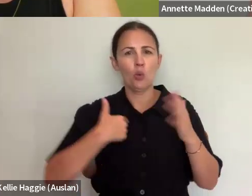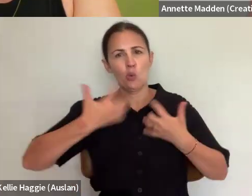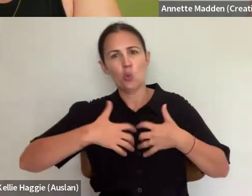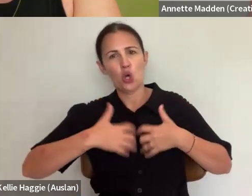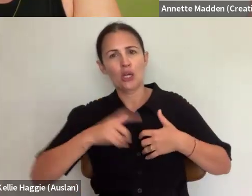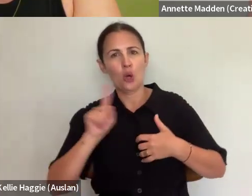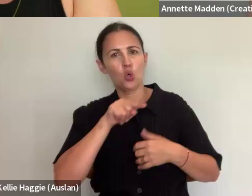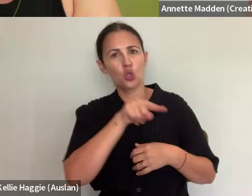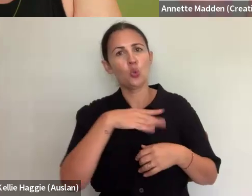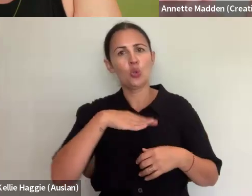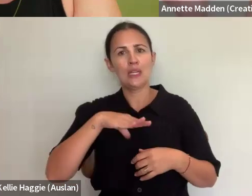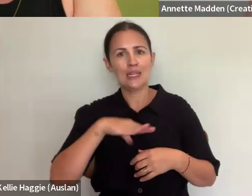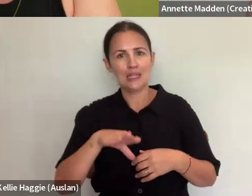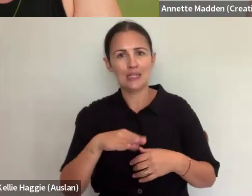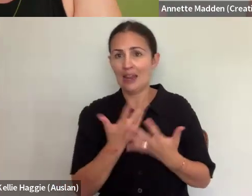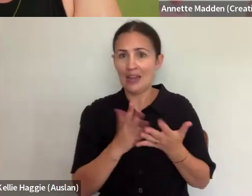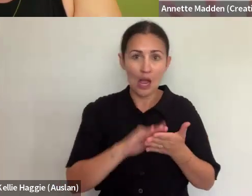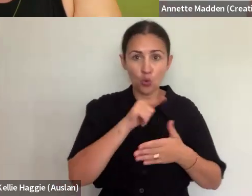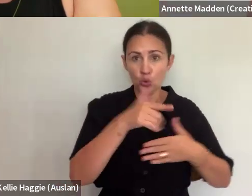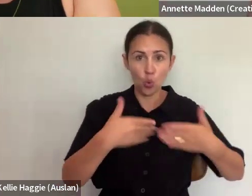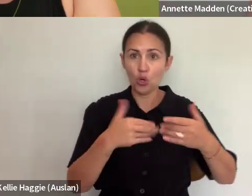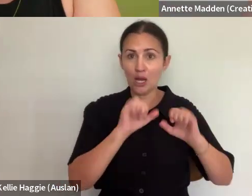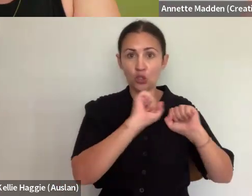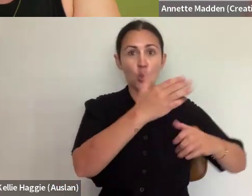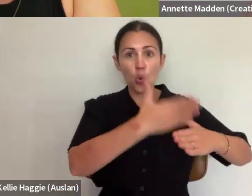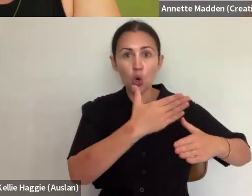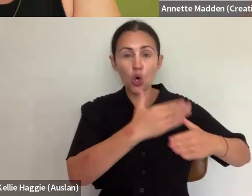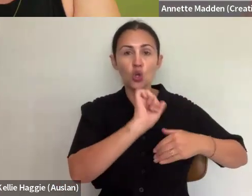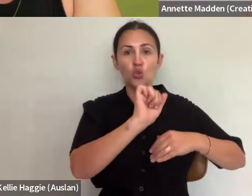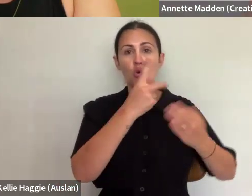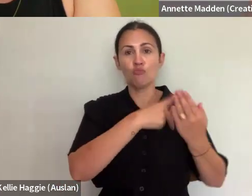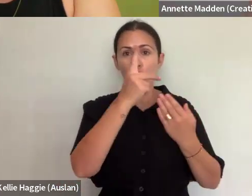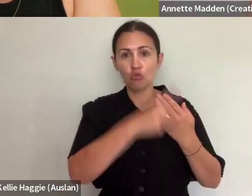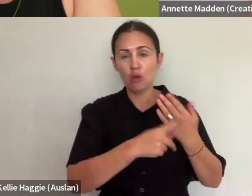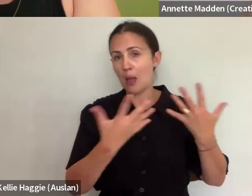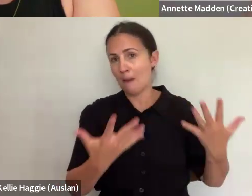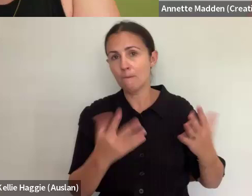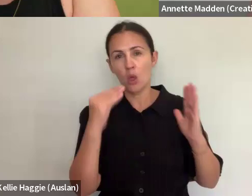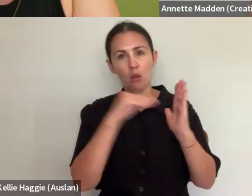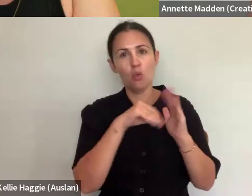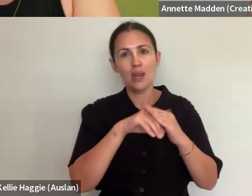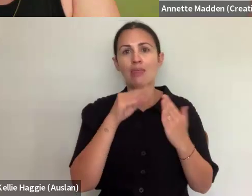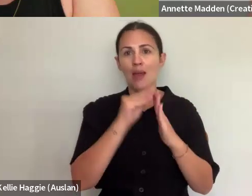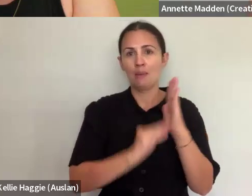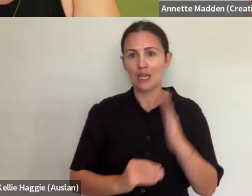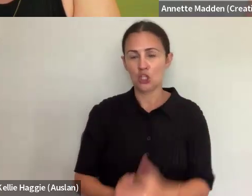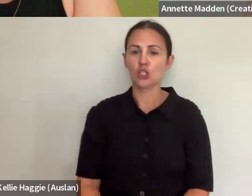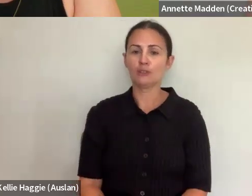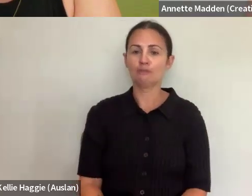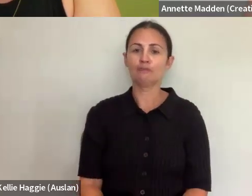for two calendar years from that point. That will depend on your needs as an organisation